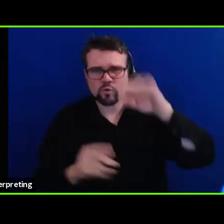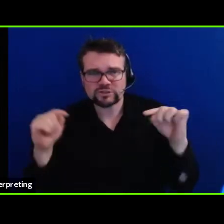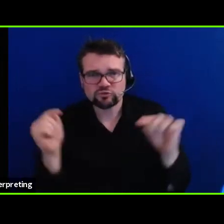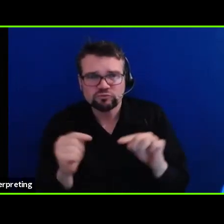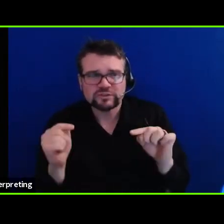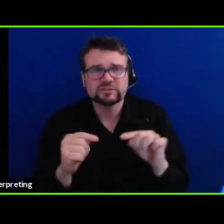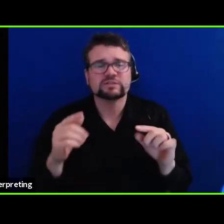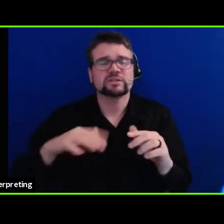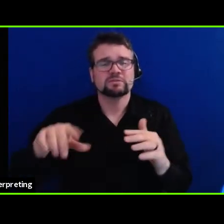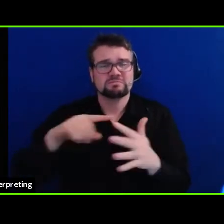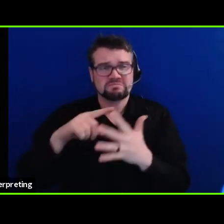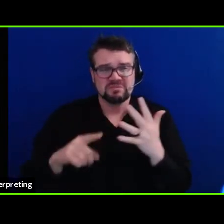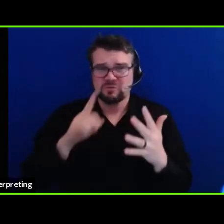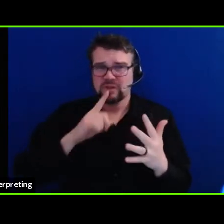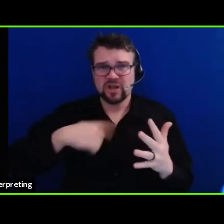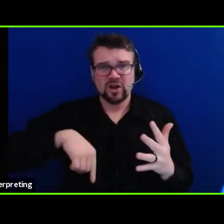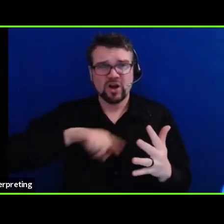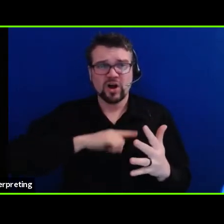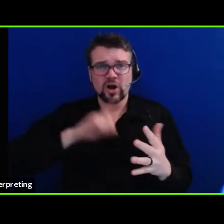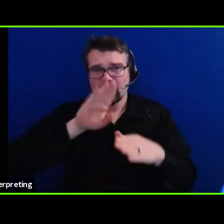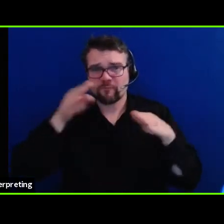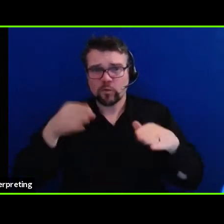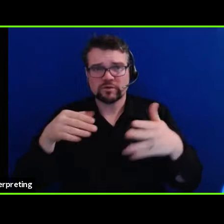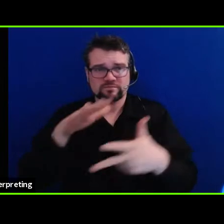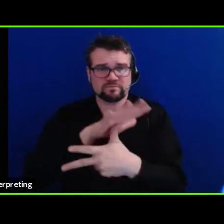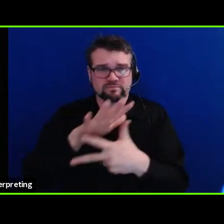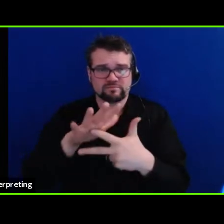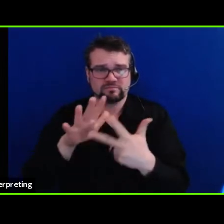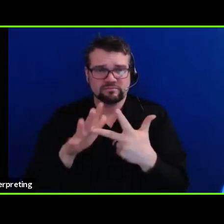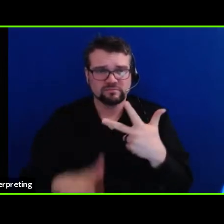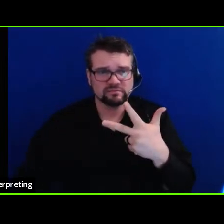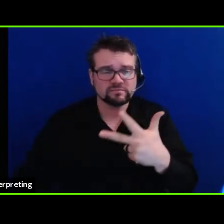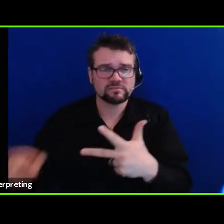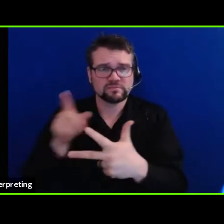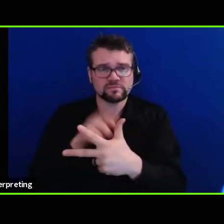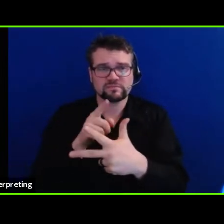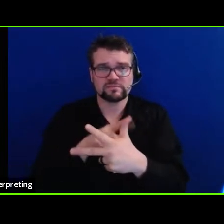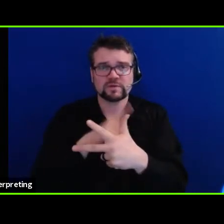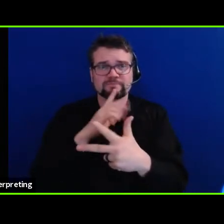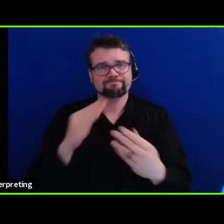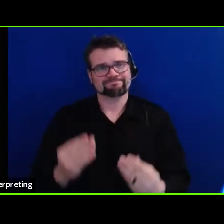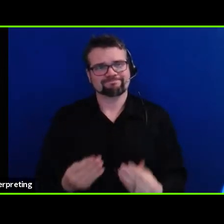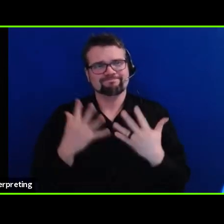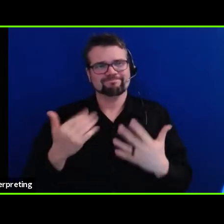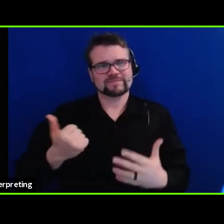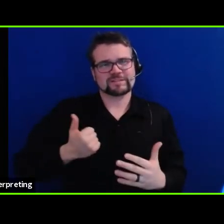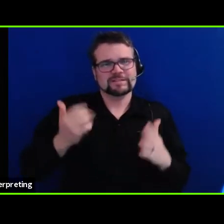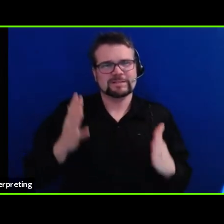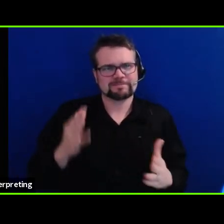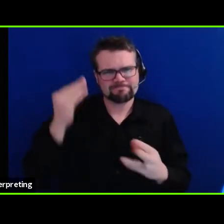FOUNDATION'S FOCUS ON THREE PRIORITIES. ONE, INSPIRING CANADIANS TO THINK ABOUT WAYS THEY CAN MAKE A